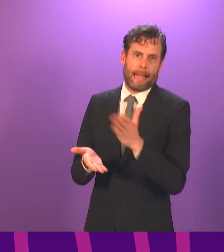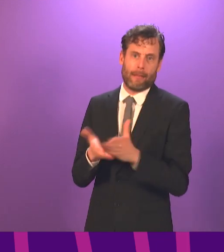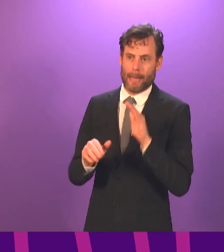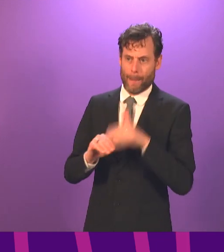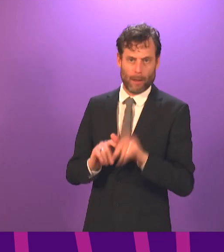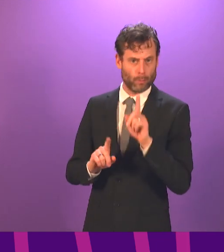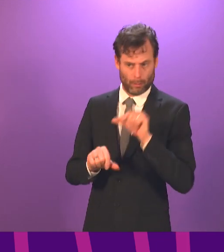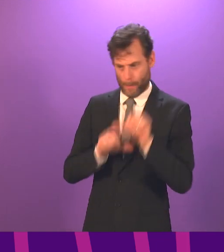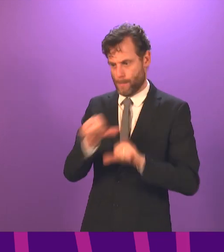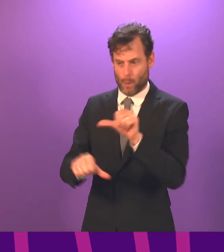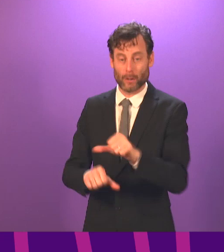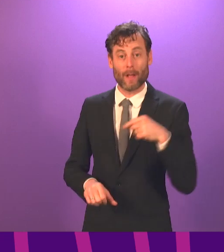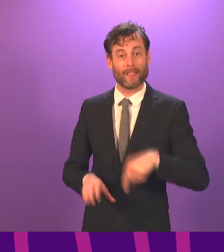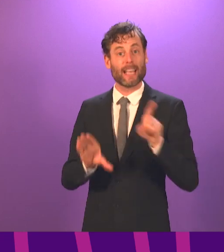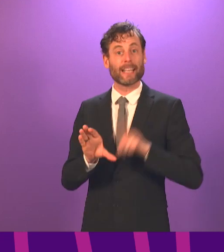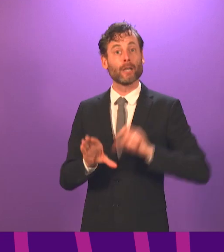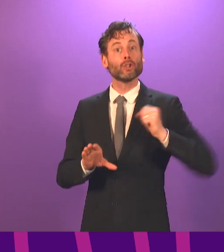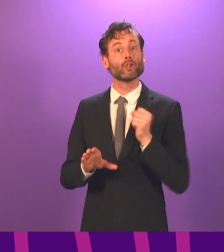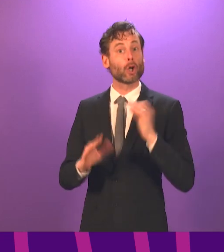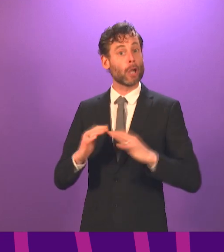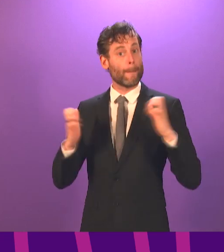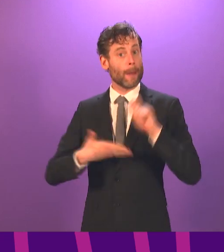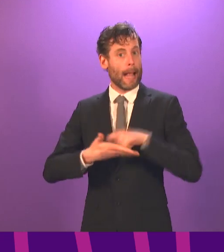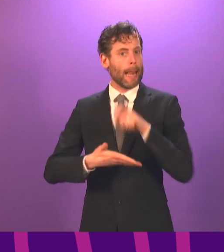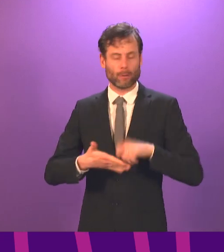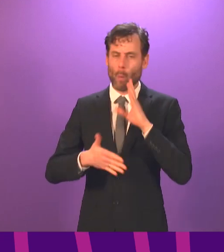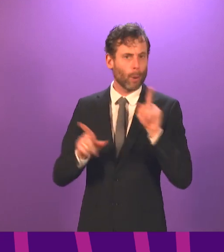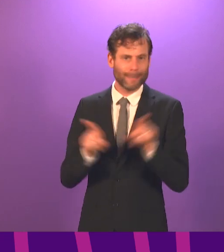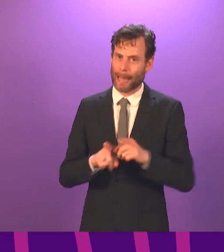This year’s Scottish Parliament election will be an event unlike any other, but I am sure that we